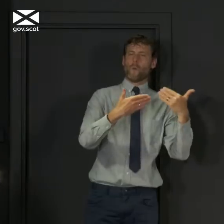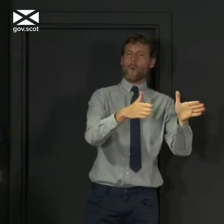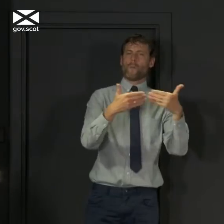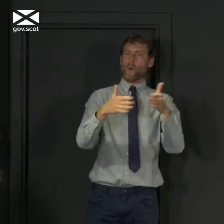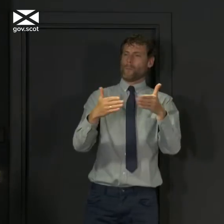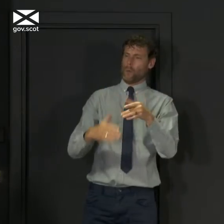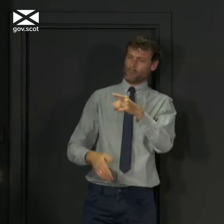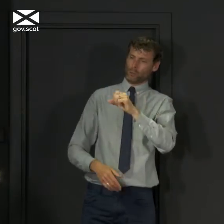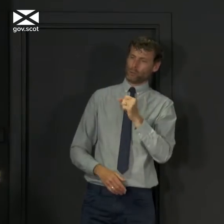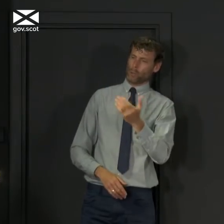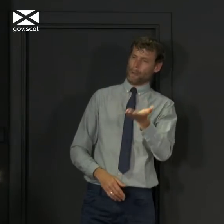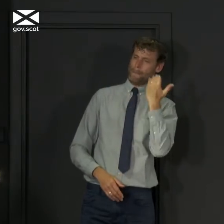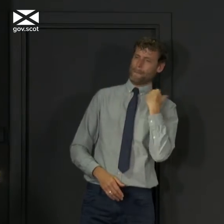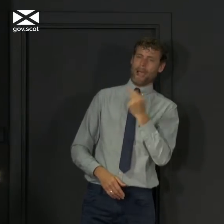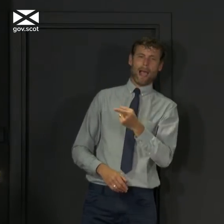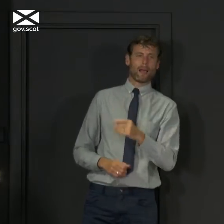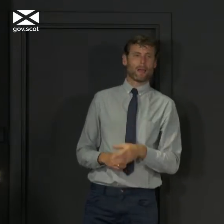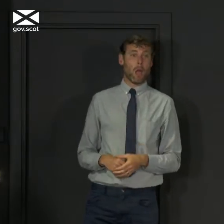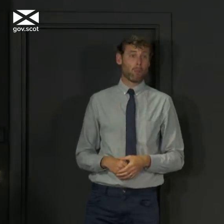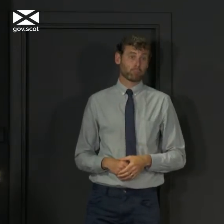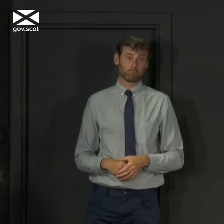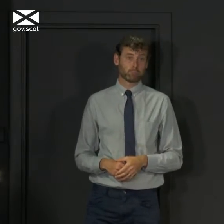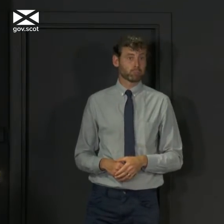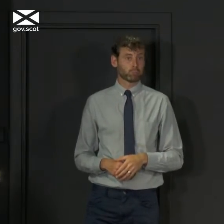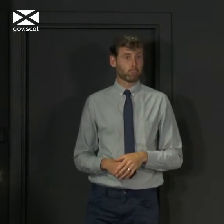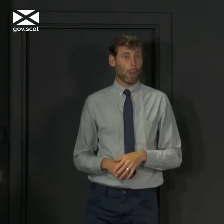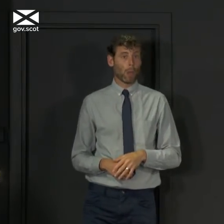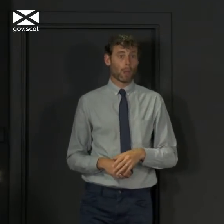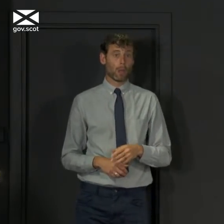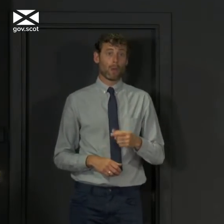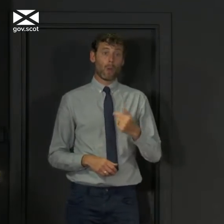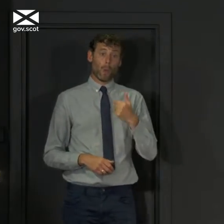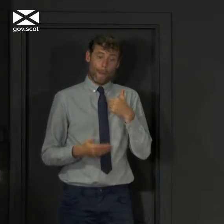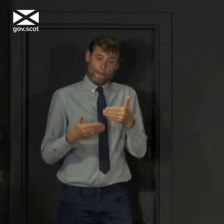Well, that is not strictly true. We are perhaps a couple of weeks behind England. But flip